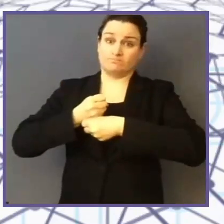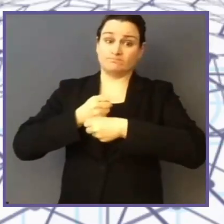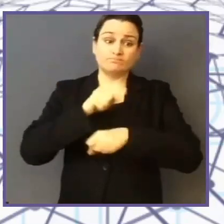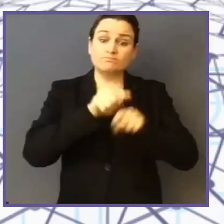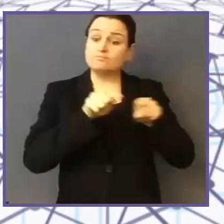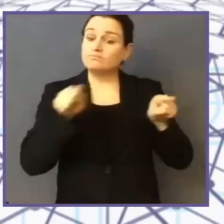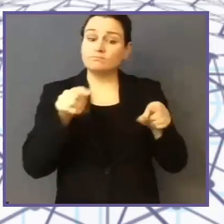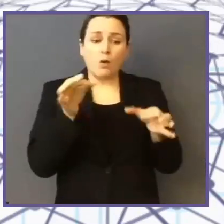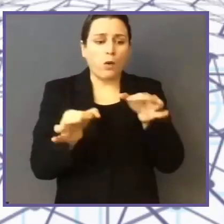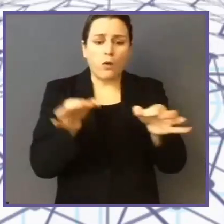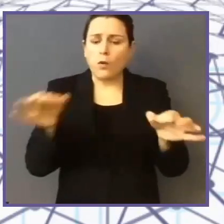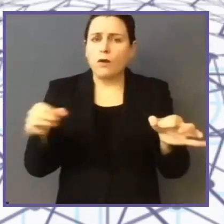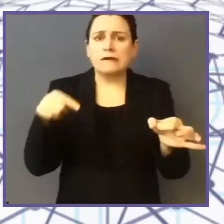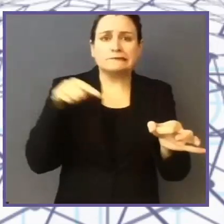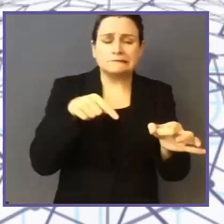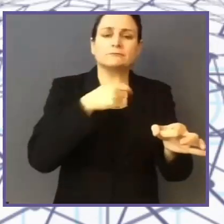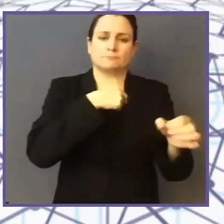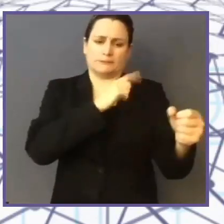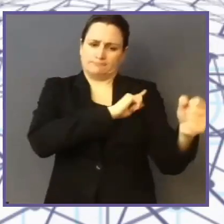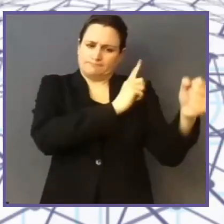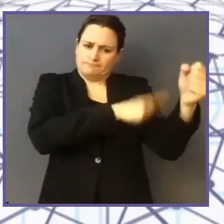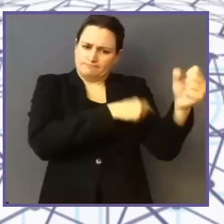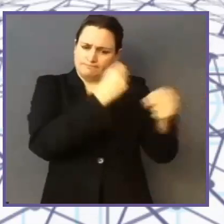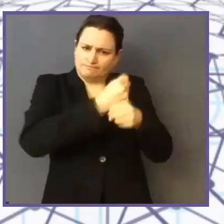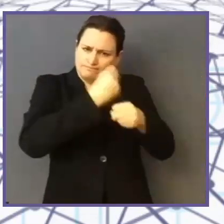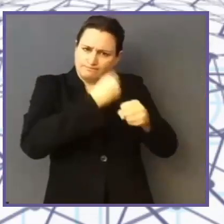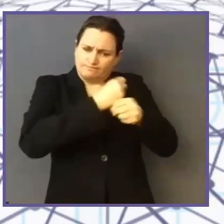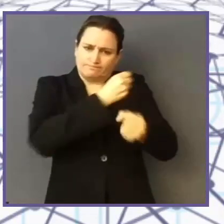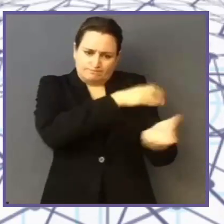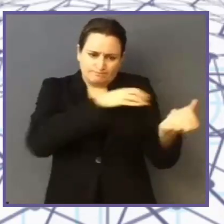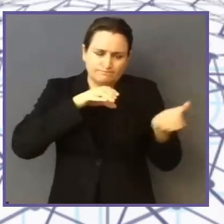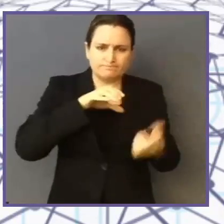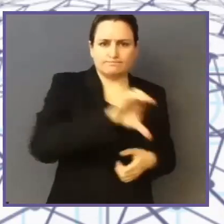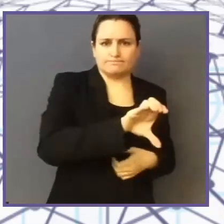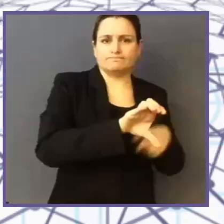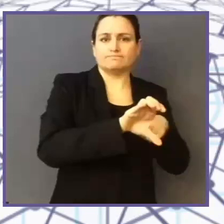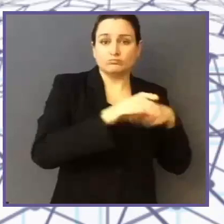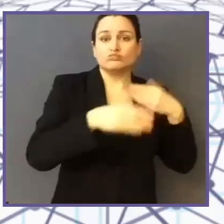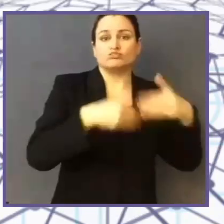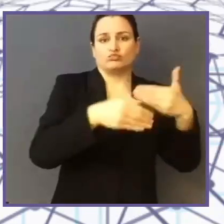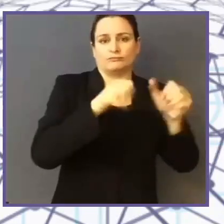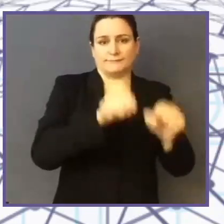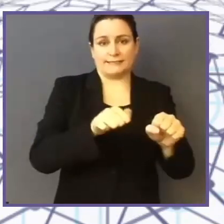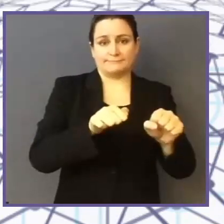and high level advocacy based on the experience from the grassroots to ensure that the global